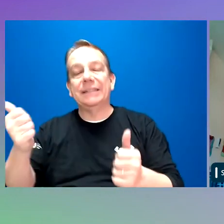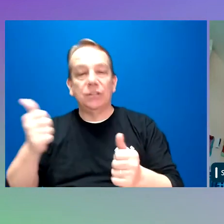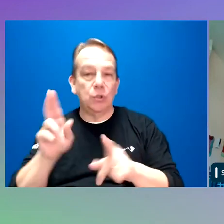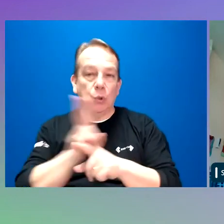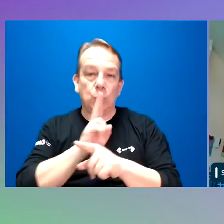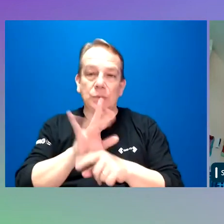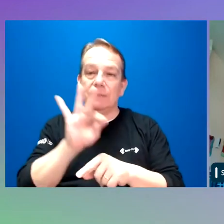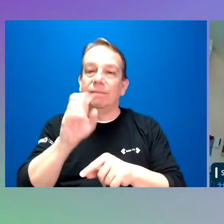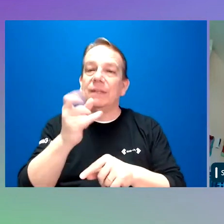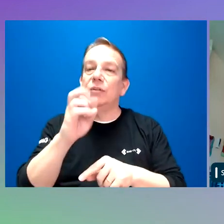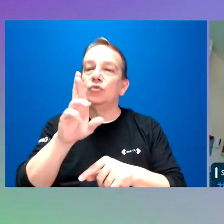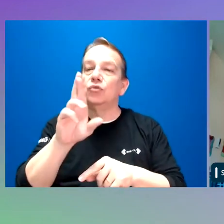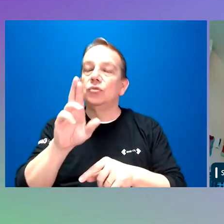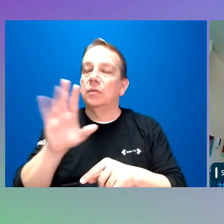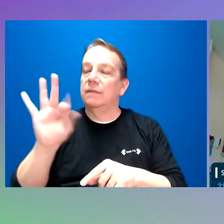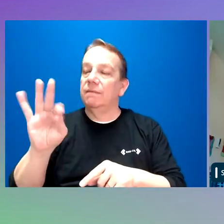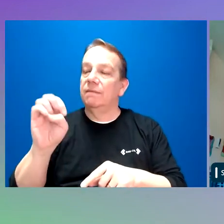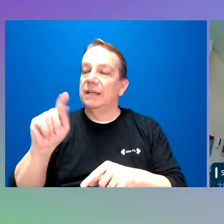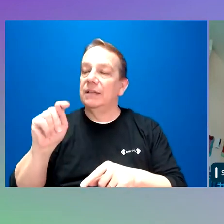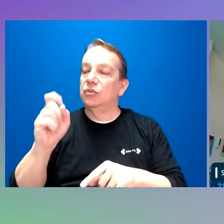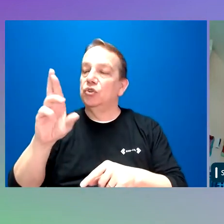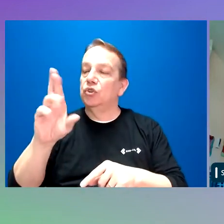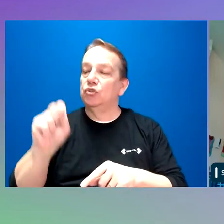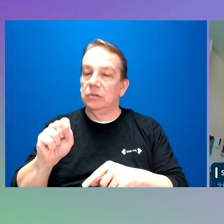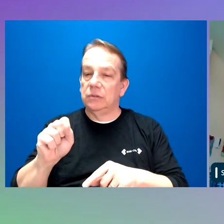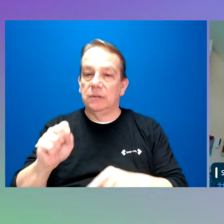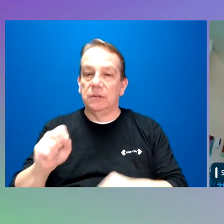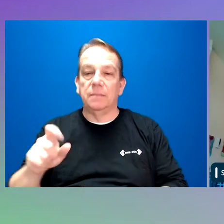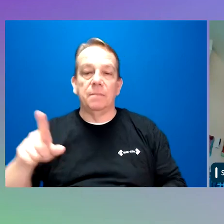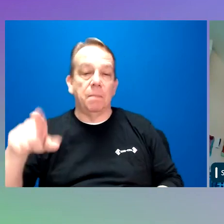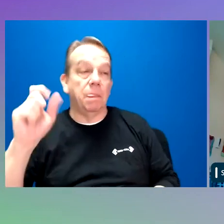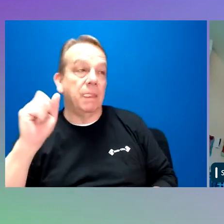Um, yes, it is difficult.